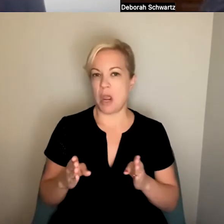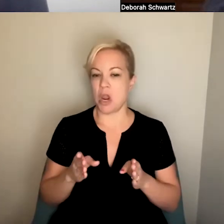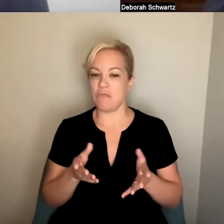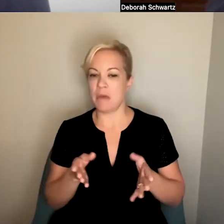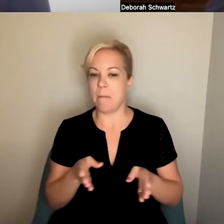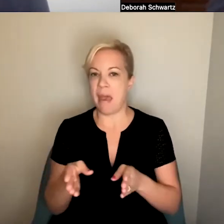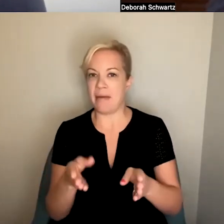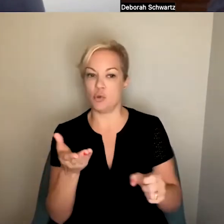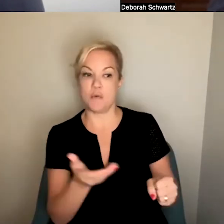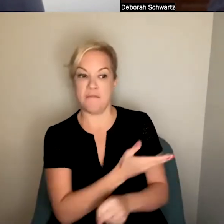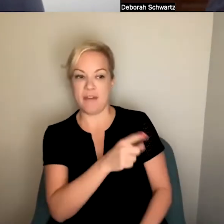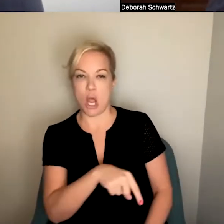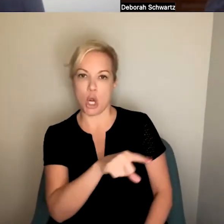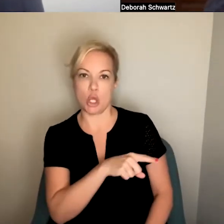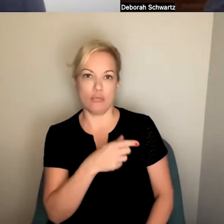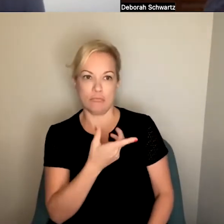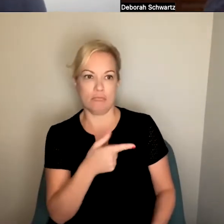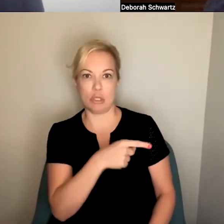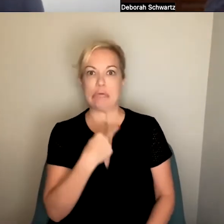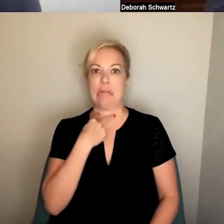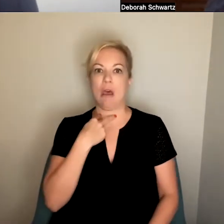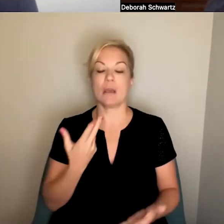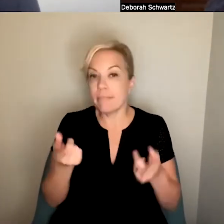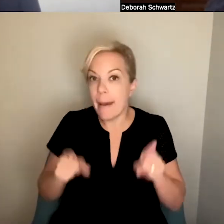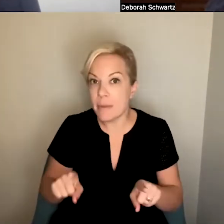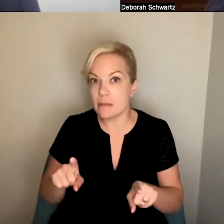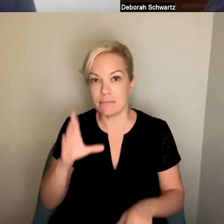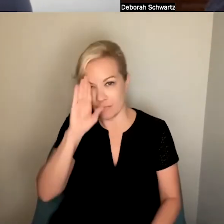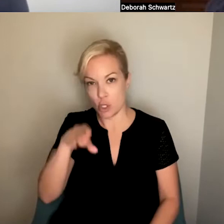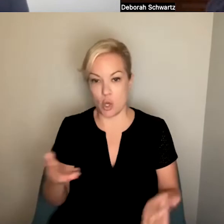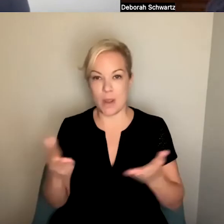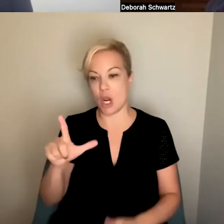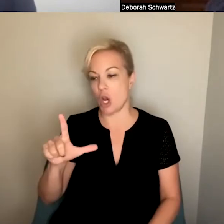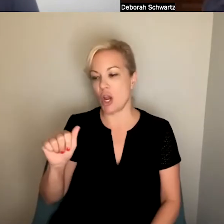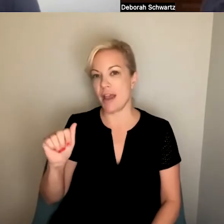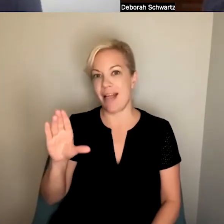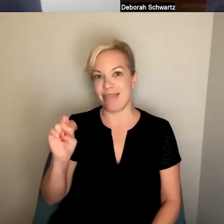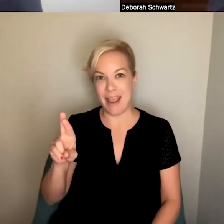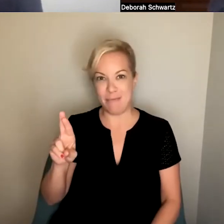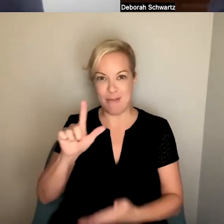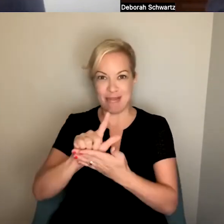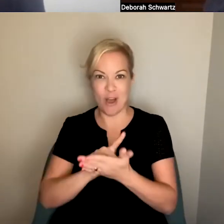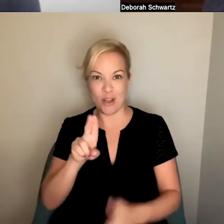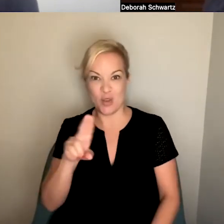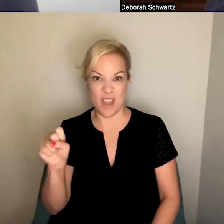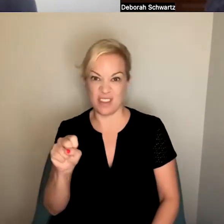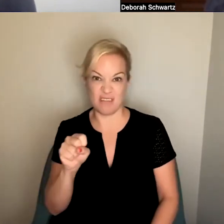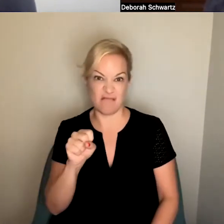it happens. And labor law in this country is trash, so there's, even when it's, like,